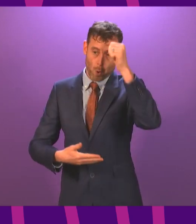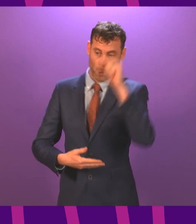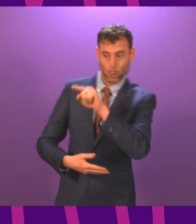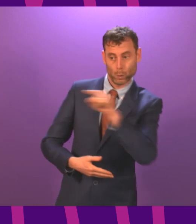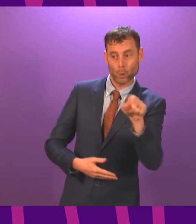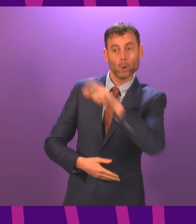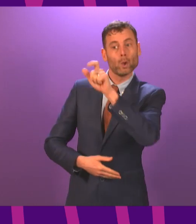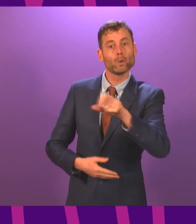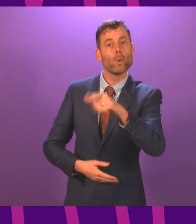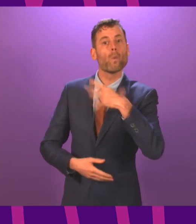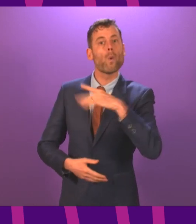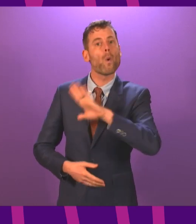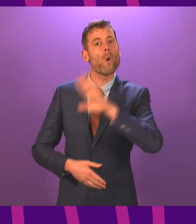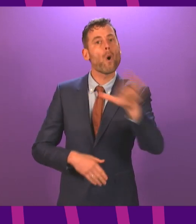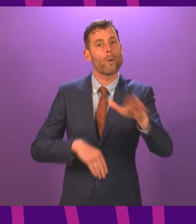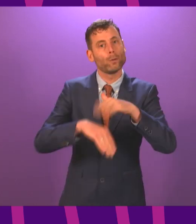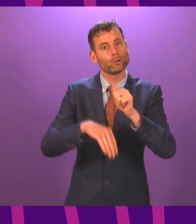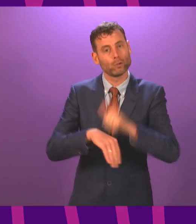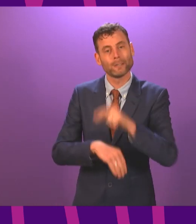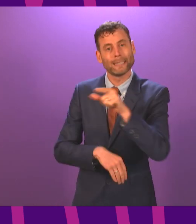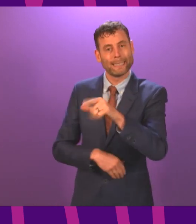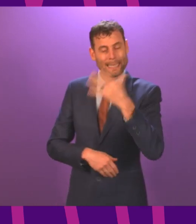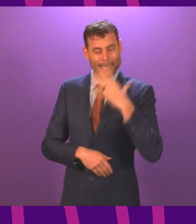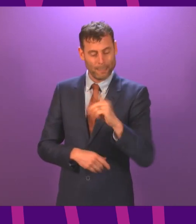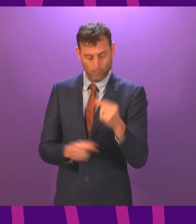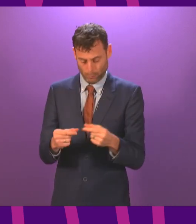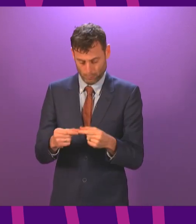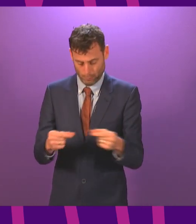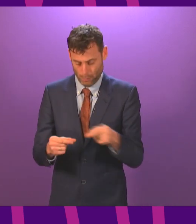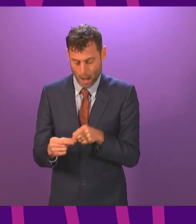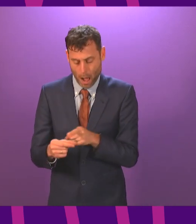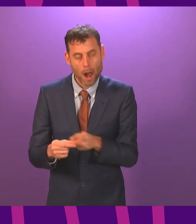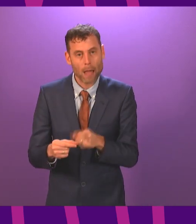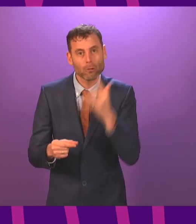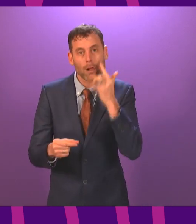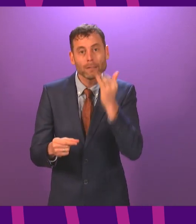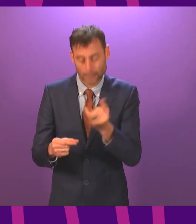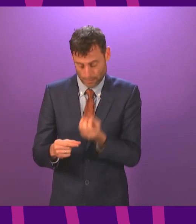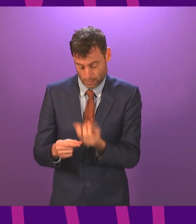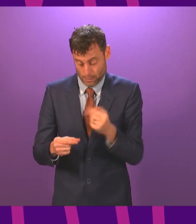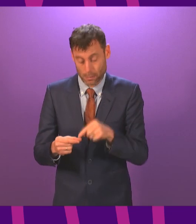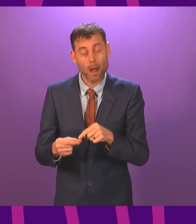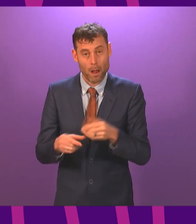home for Christmas are advised to take two lateral flow tests a few days apart. Many